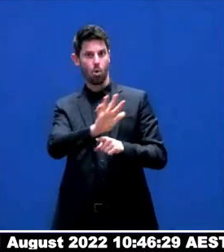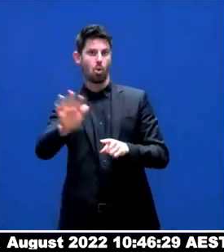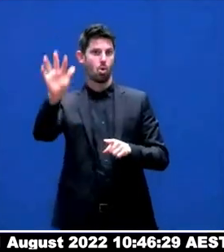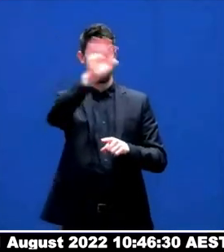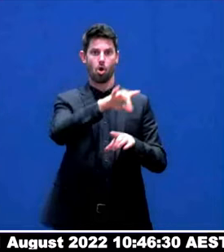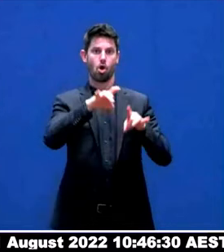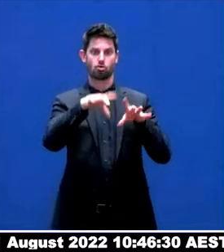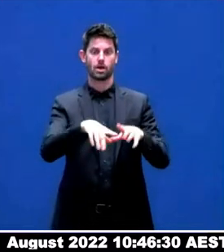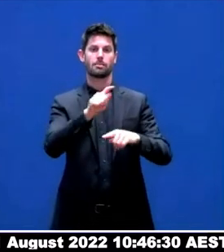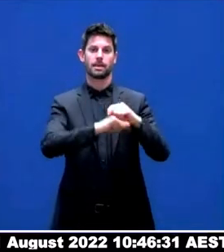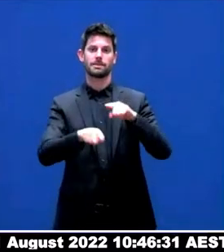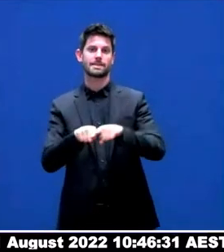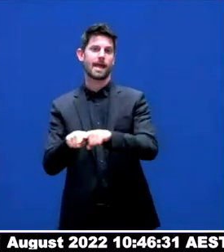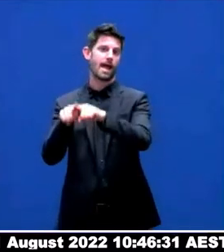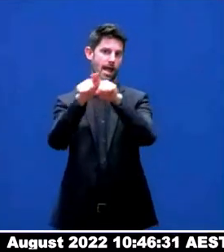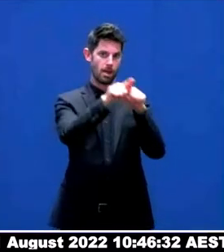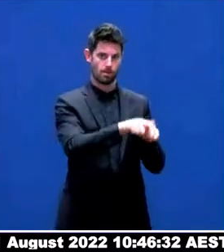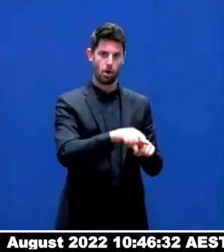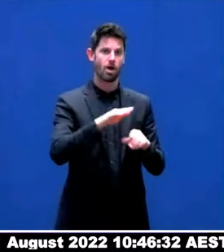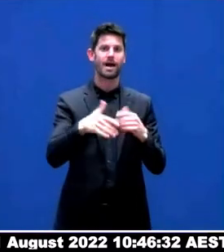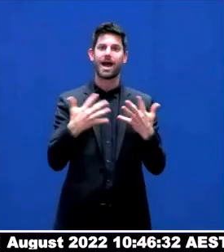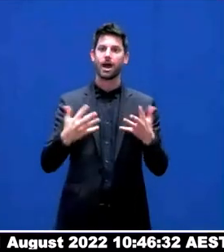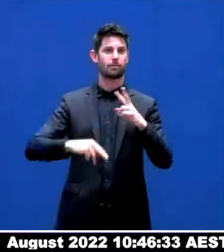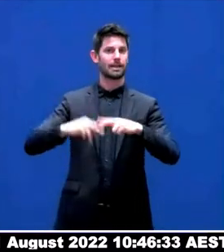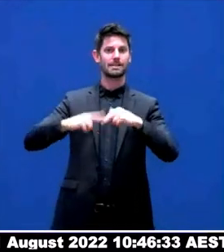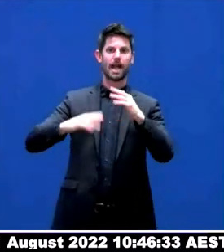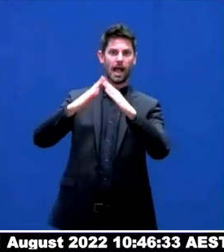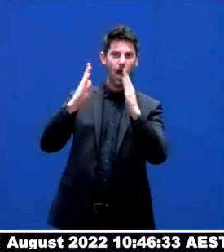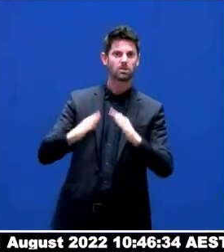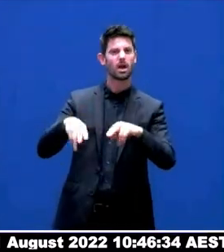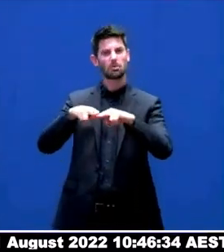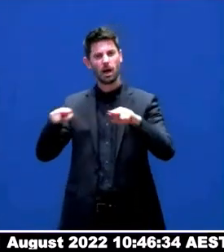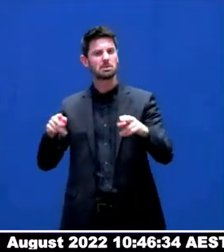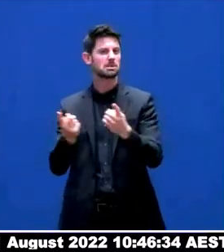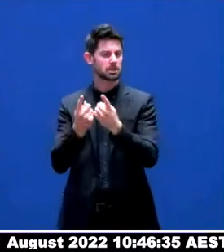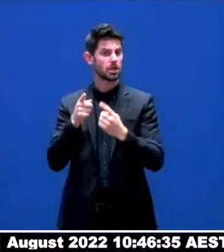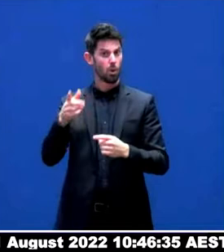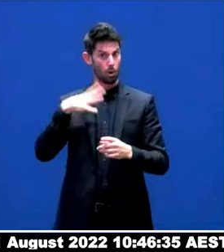dwellings are constructed, and it's looking at achieving accessibility and meeting, as